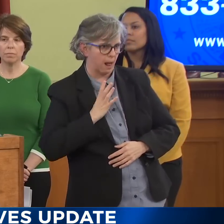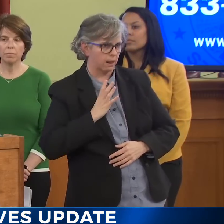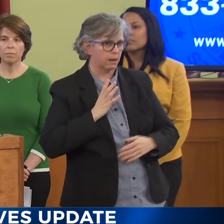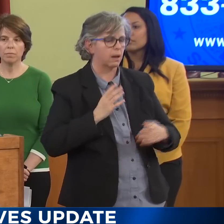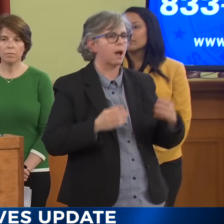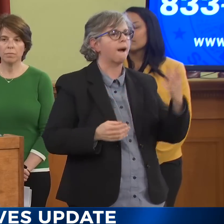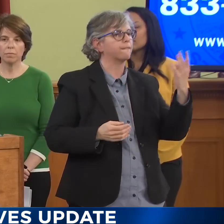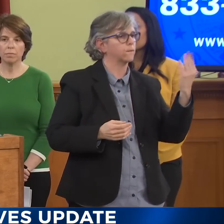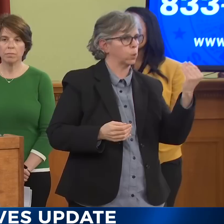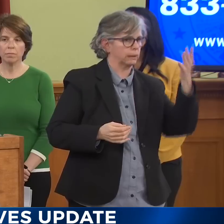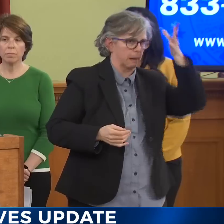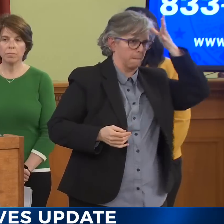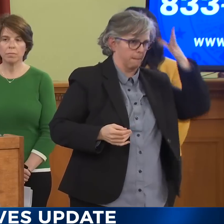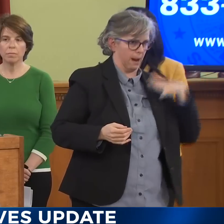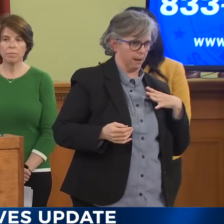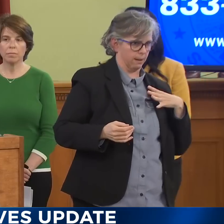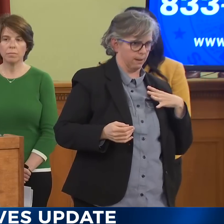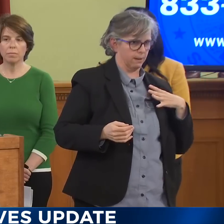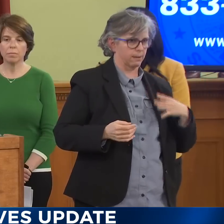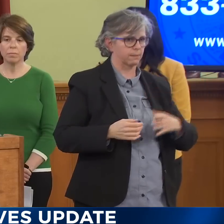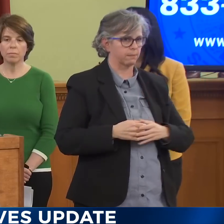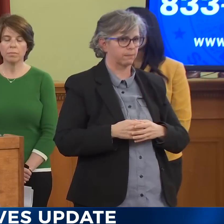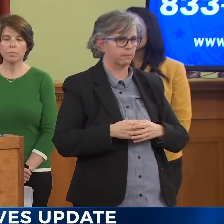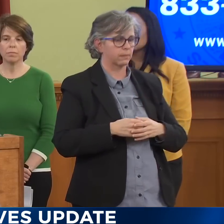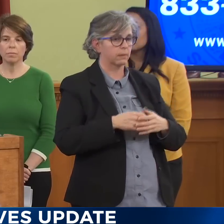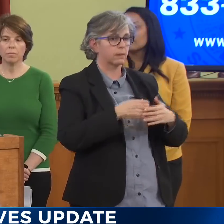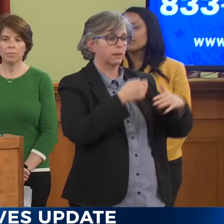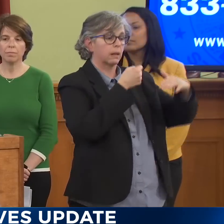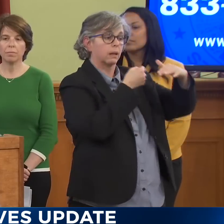TO 86 WITH THE MEAN AGE OF 53 YEARS, SO THAT IS MY AGE.